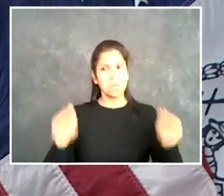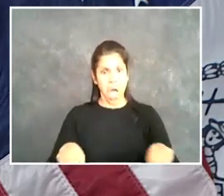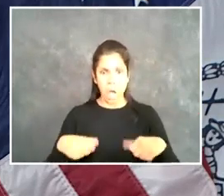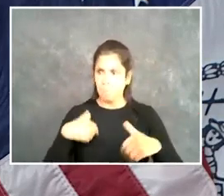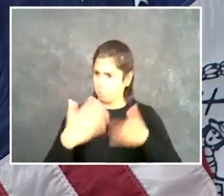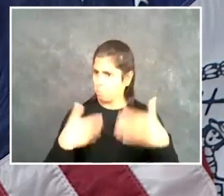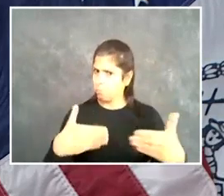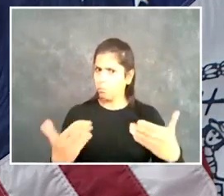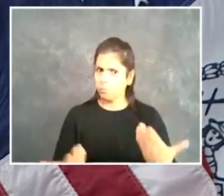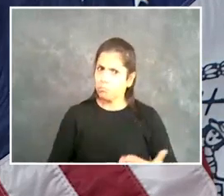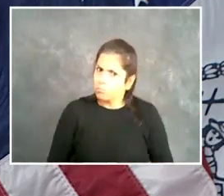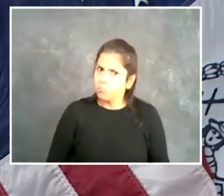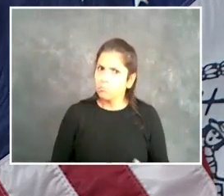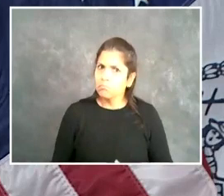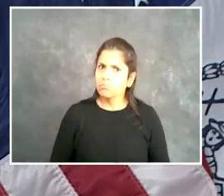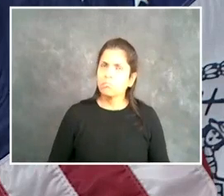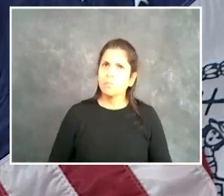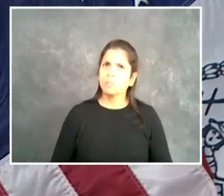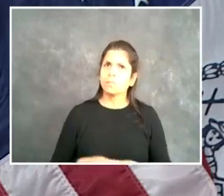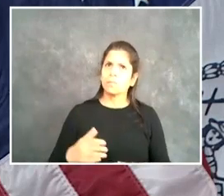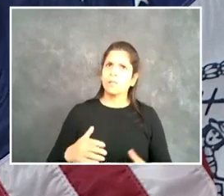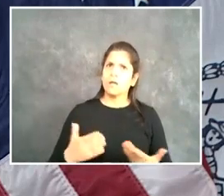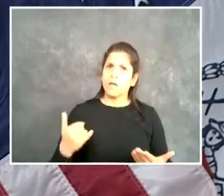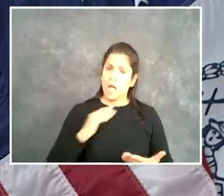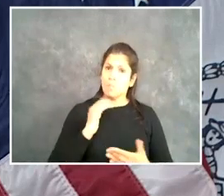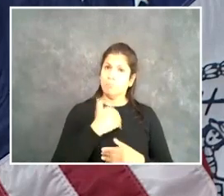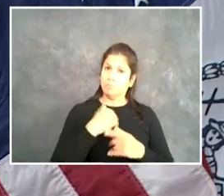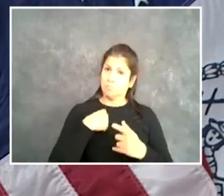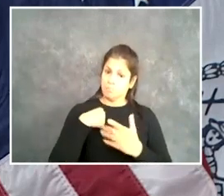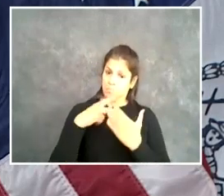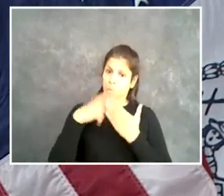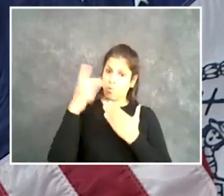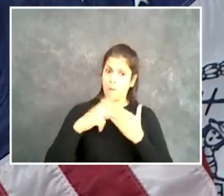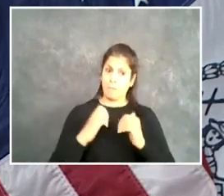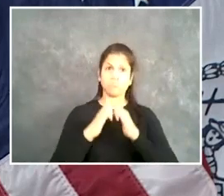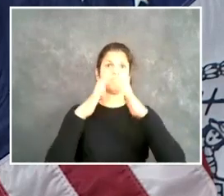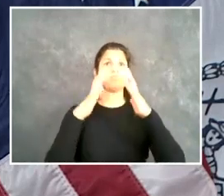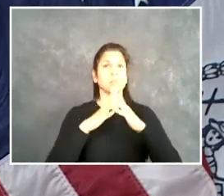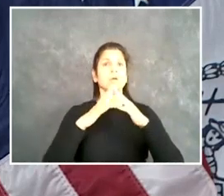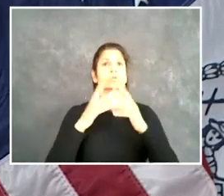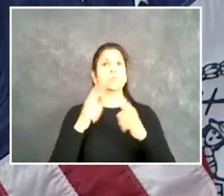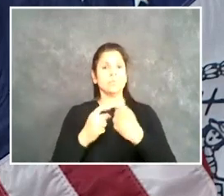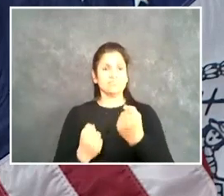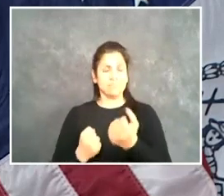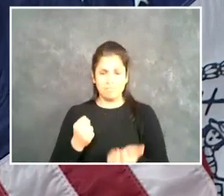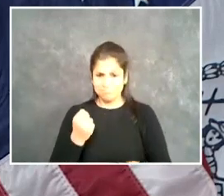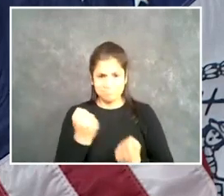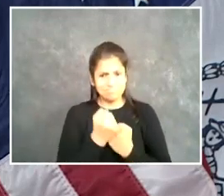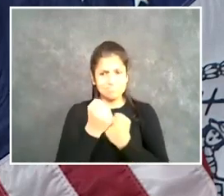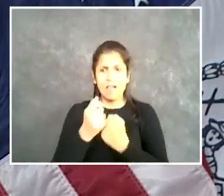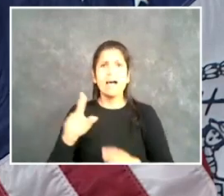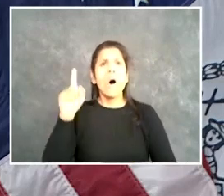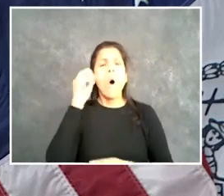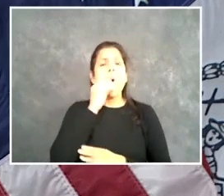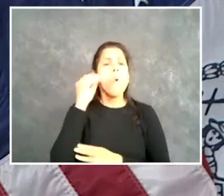THE INITIATIVE BROUGHT THOUSANDS OF HOMELESS FOLKS OFF THE STREET PERMANENTLY. THE JOURNEY HOME INITIATIVE